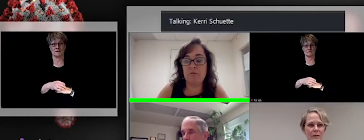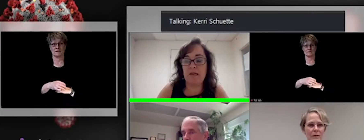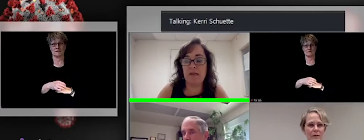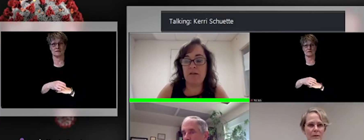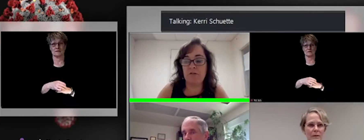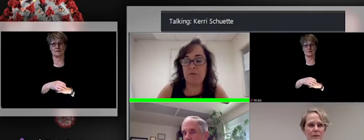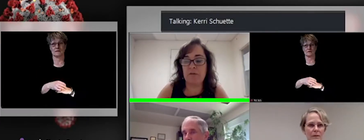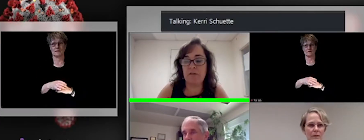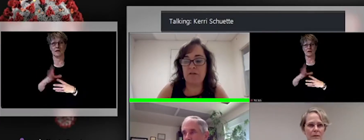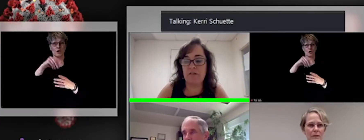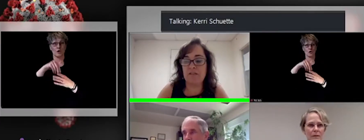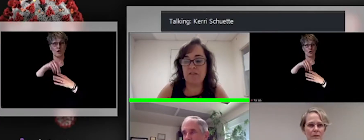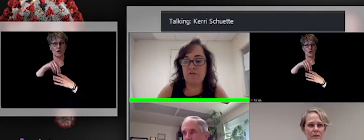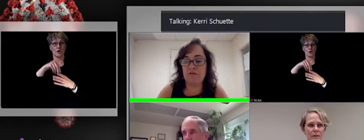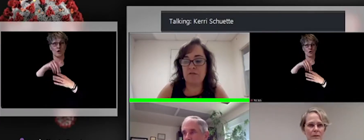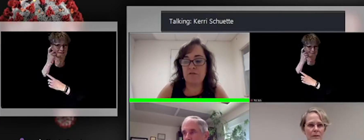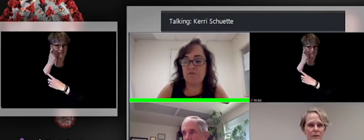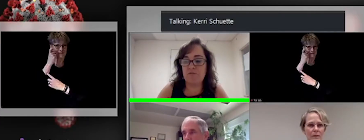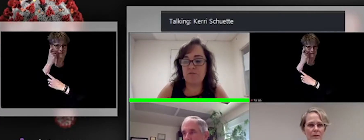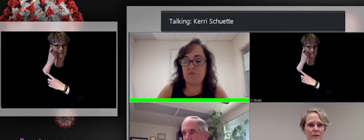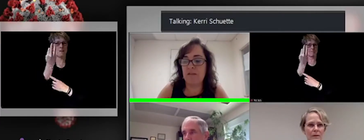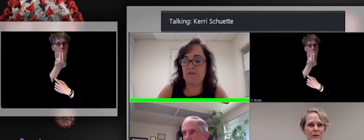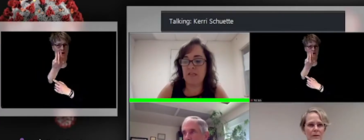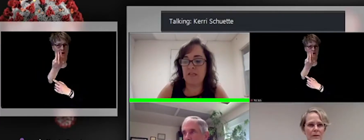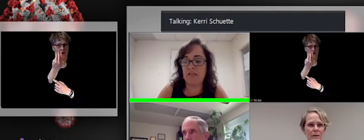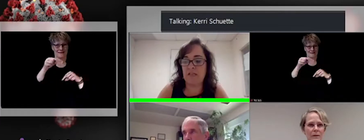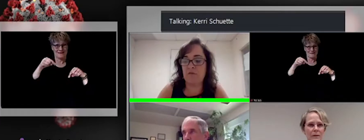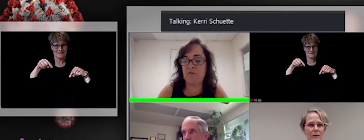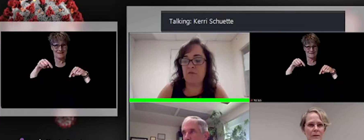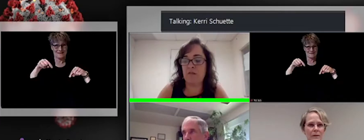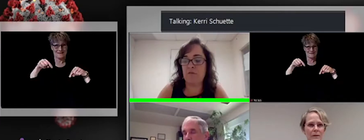will be coming out a little bit later this afternoon. We have done a total of 33,334